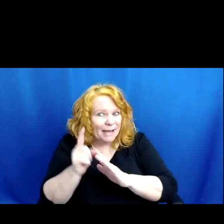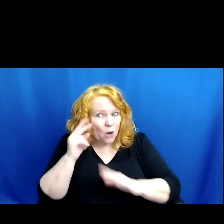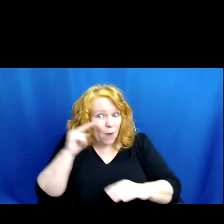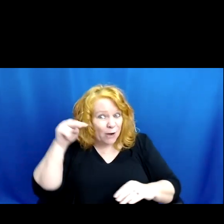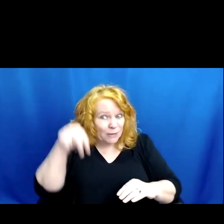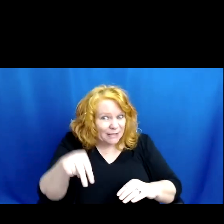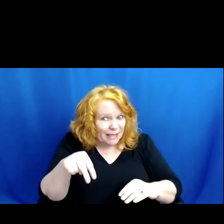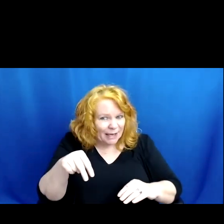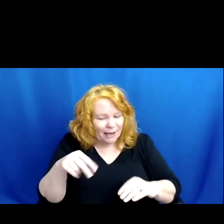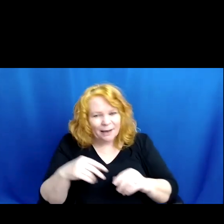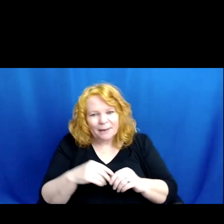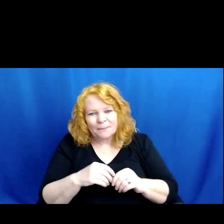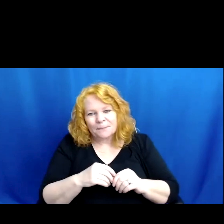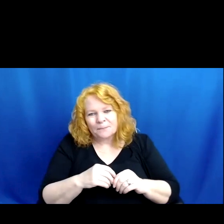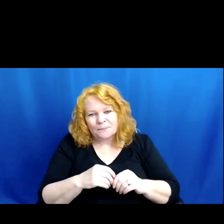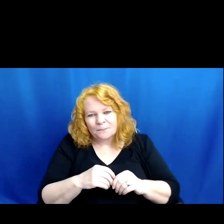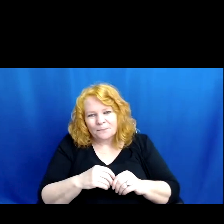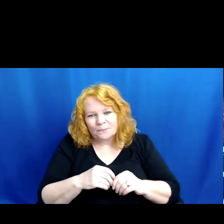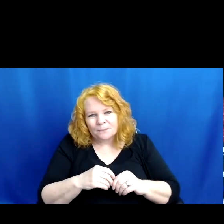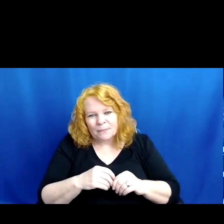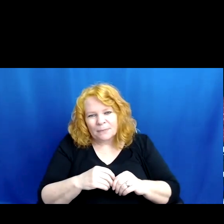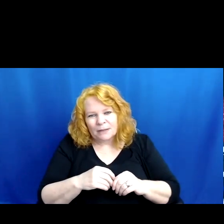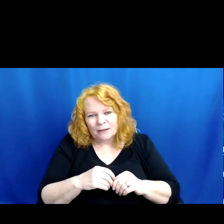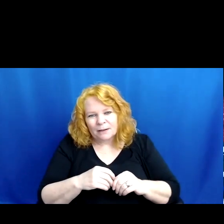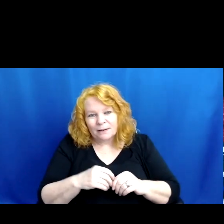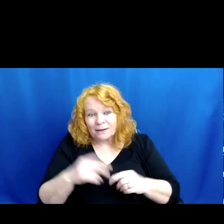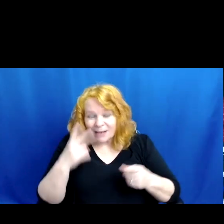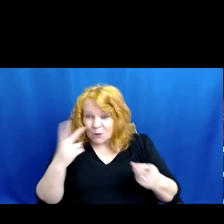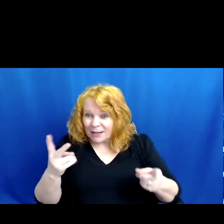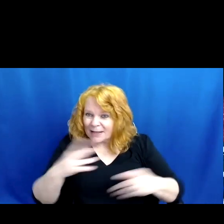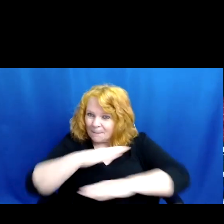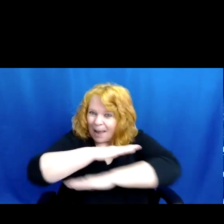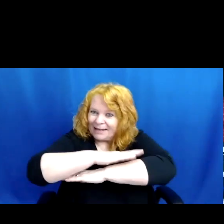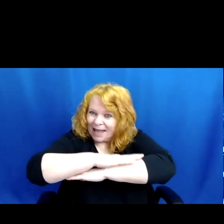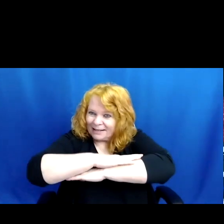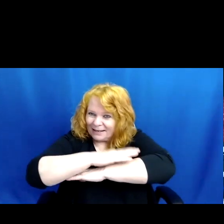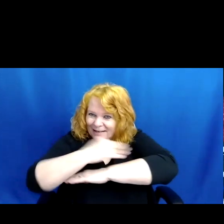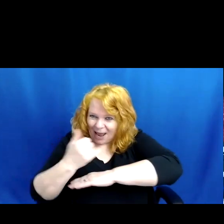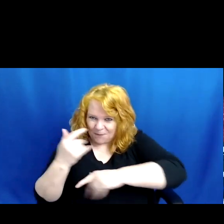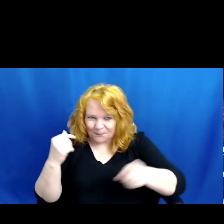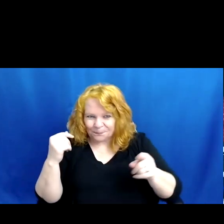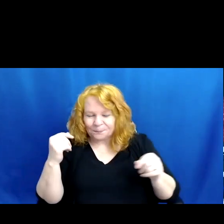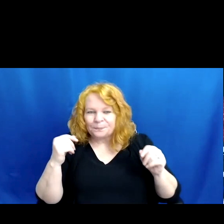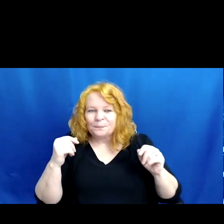And you will see what I mean because you will see my desk instead and hopefully you can